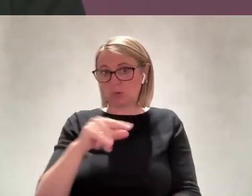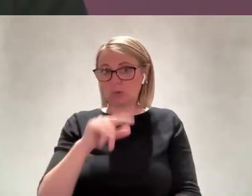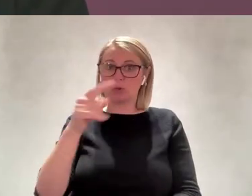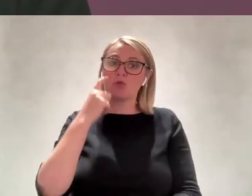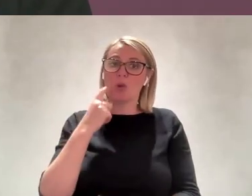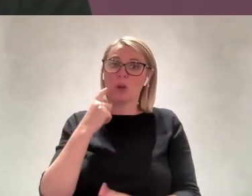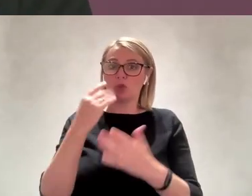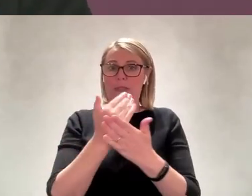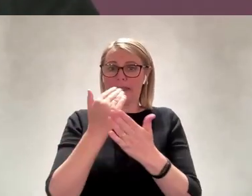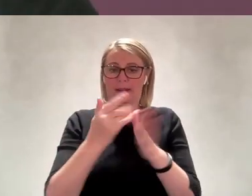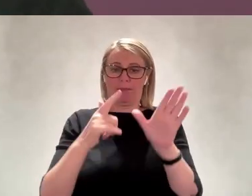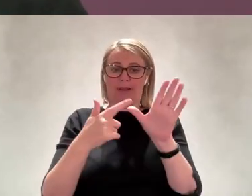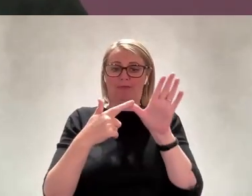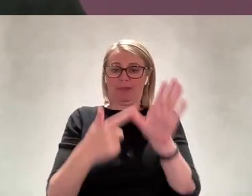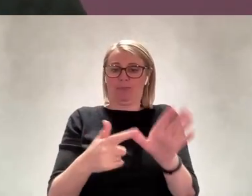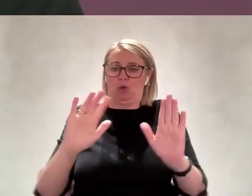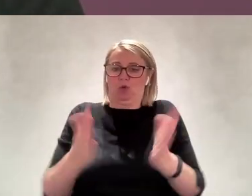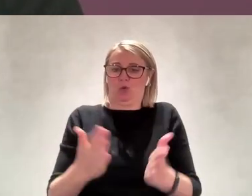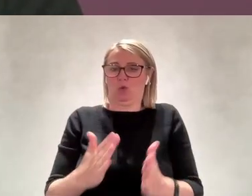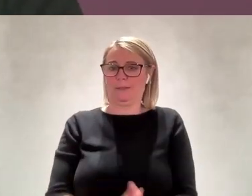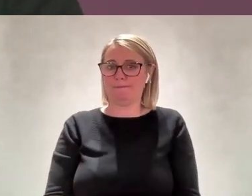and keep our responses short.